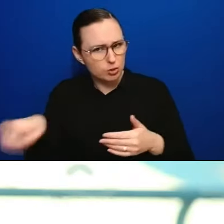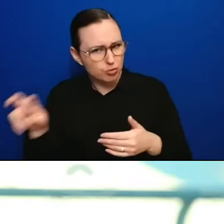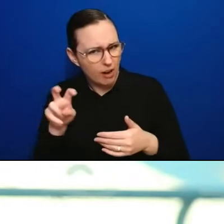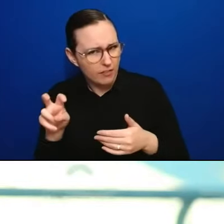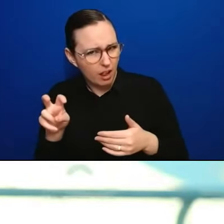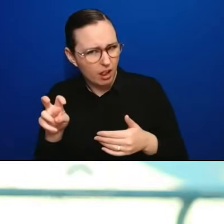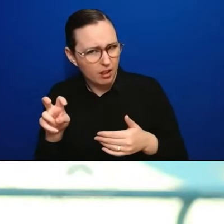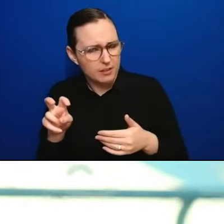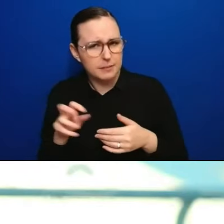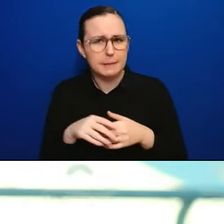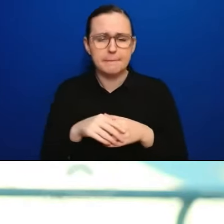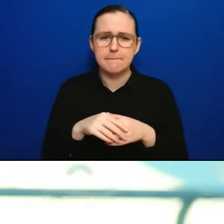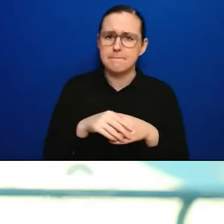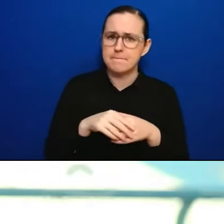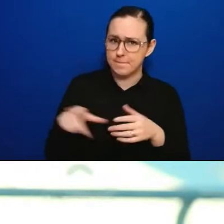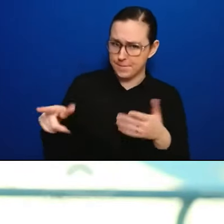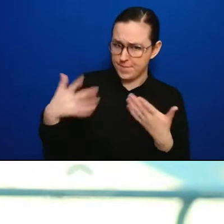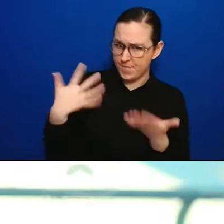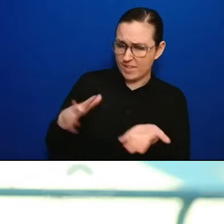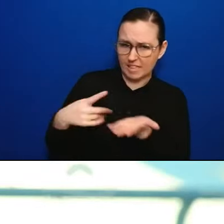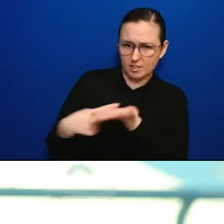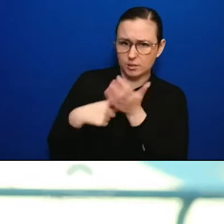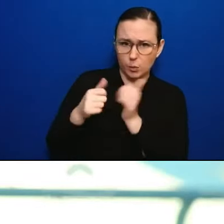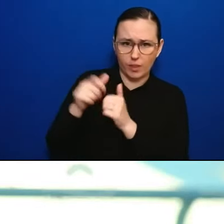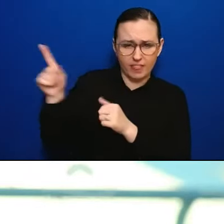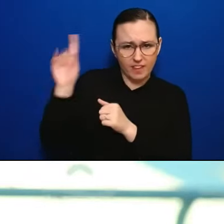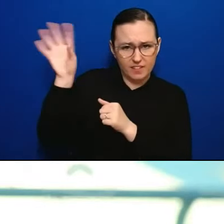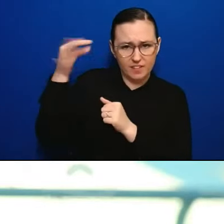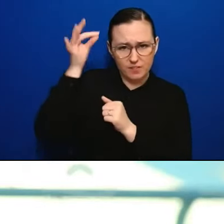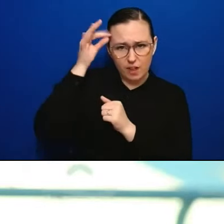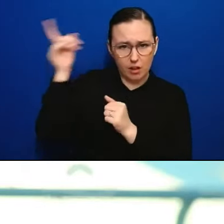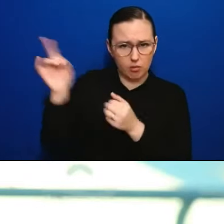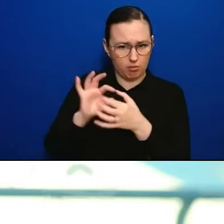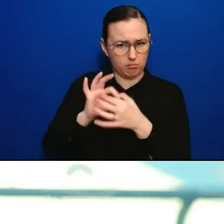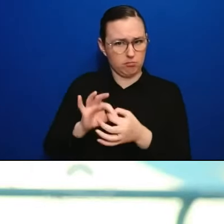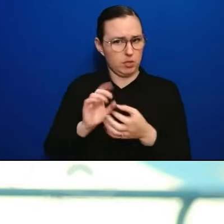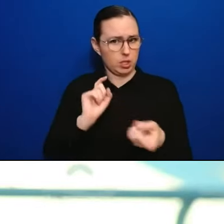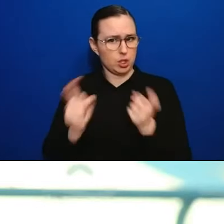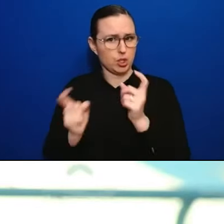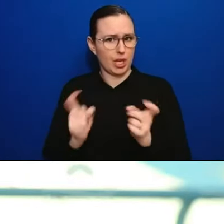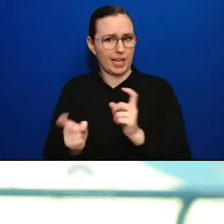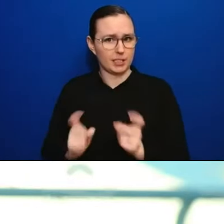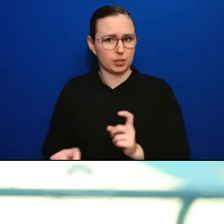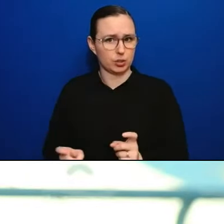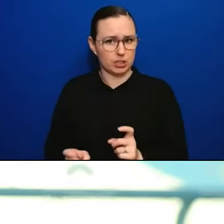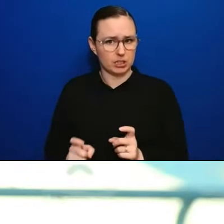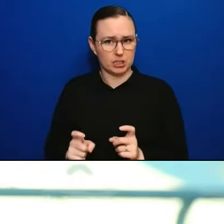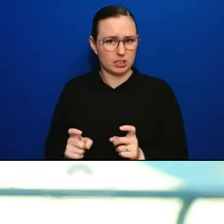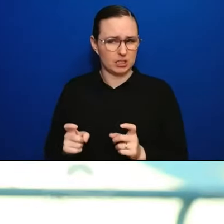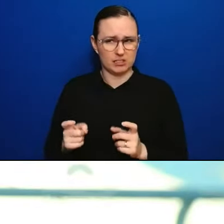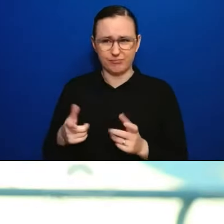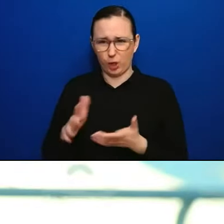to allow for that travel? And what conversations have you